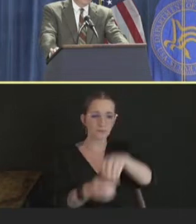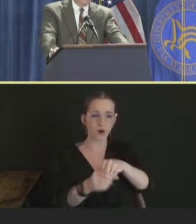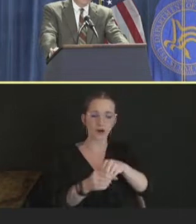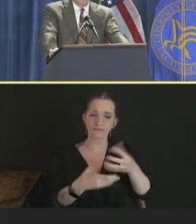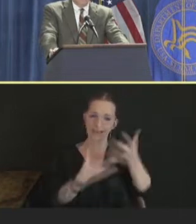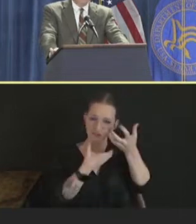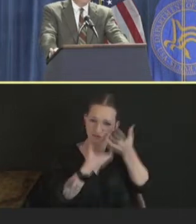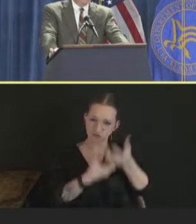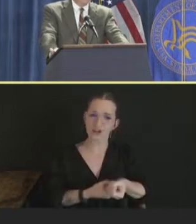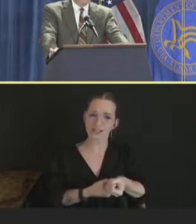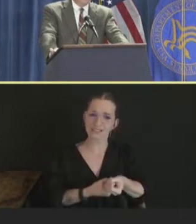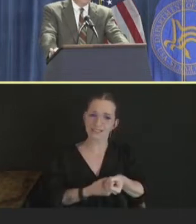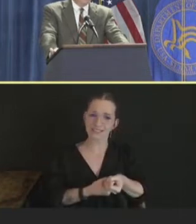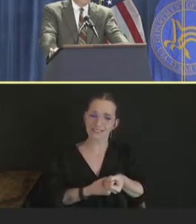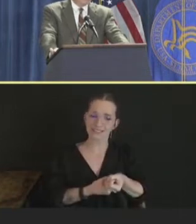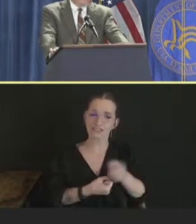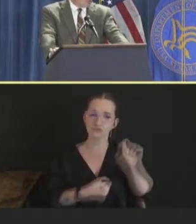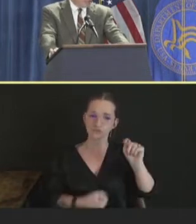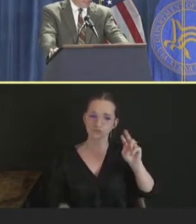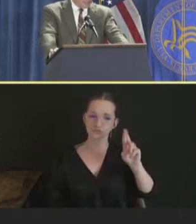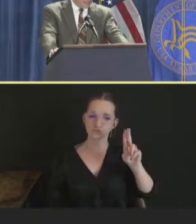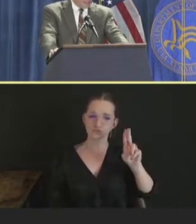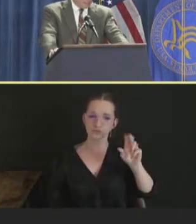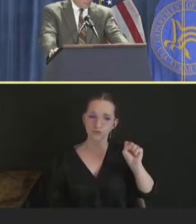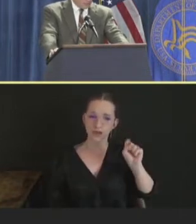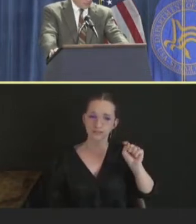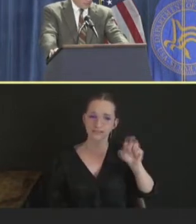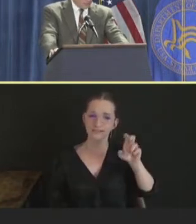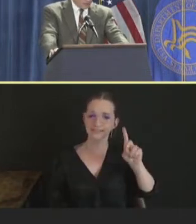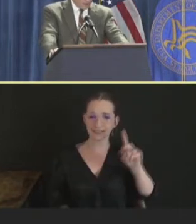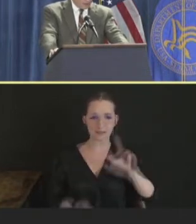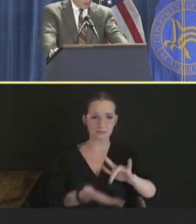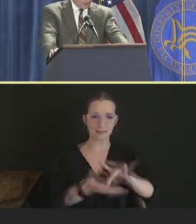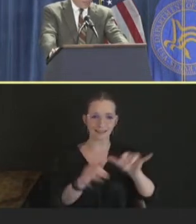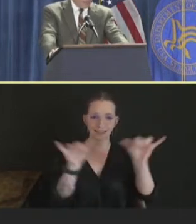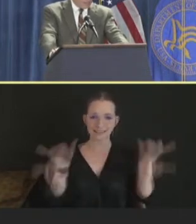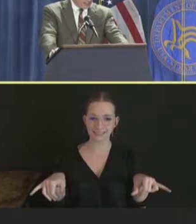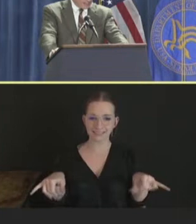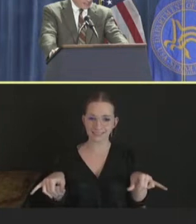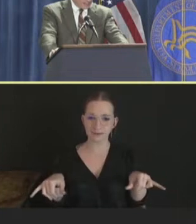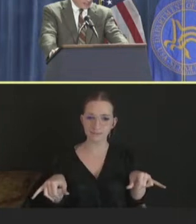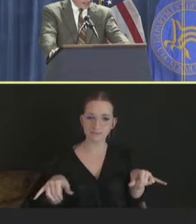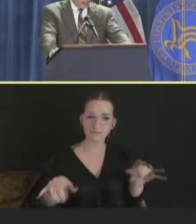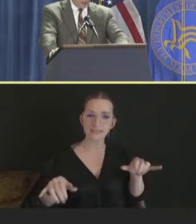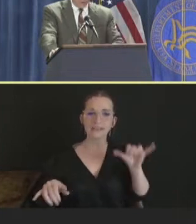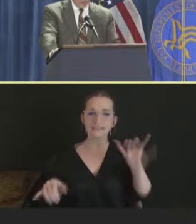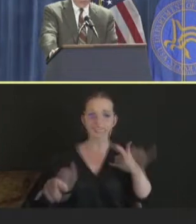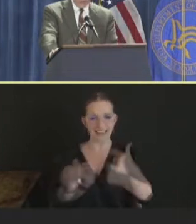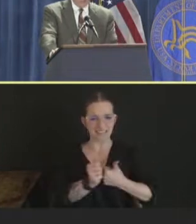And this is a definition that's consistent with what's used by the CDC and the World